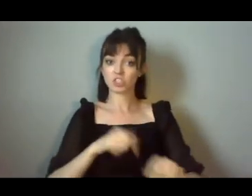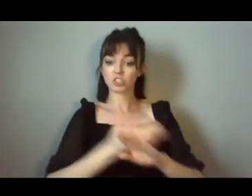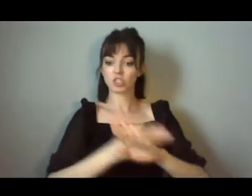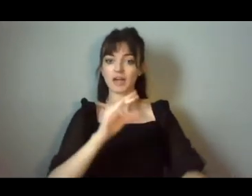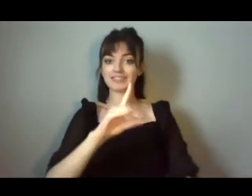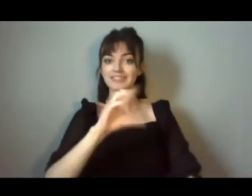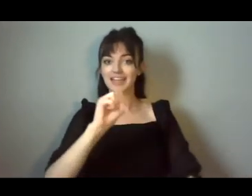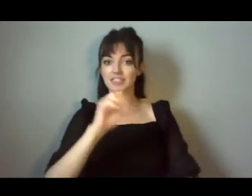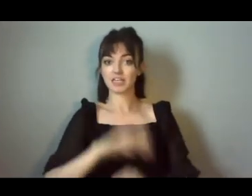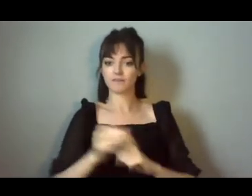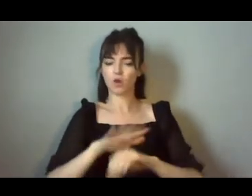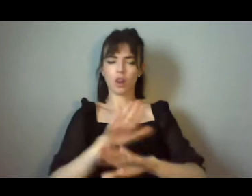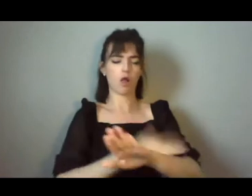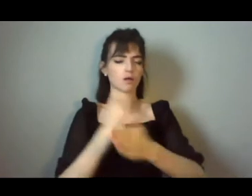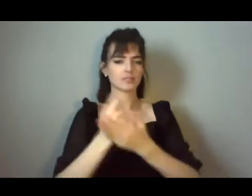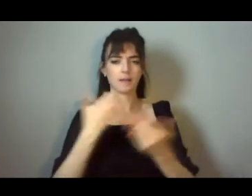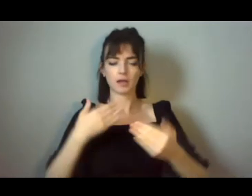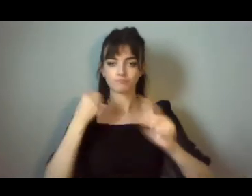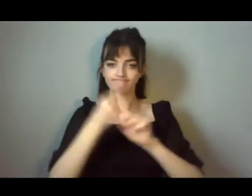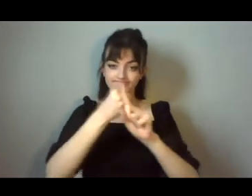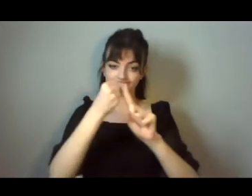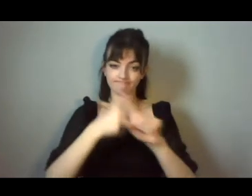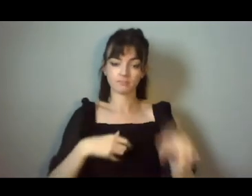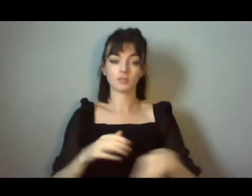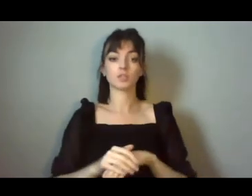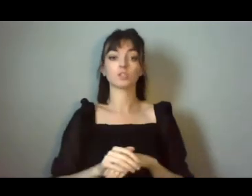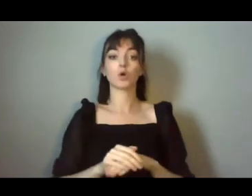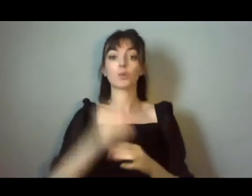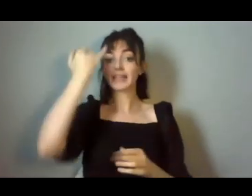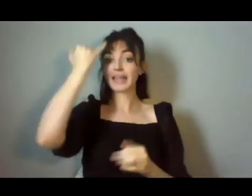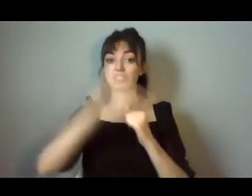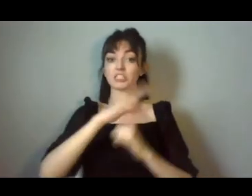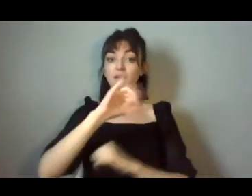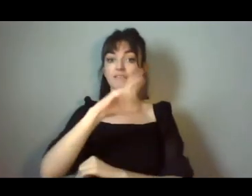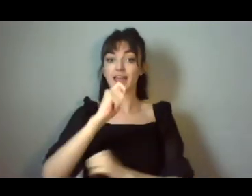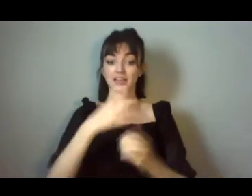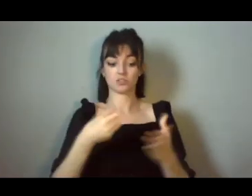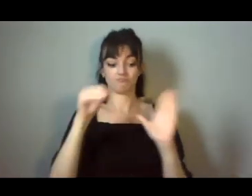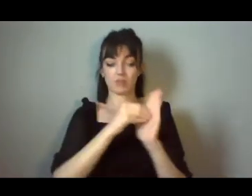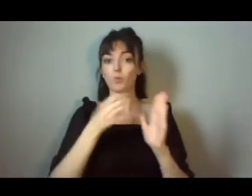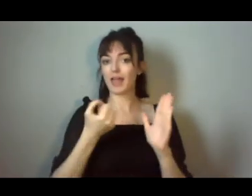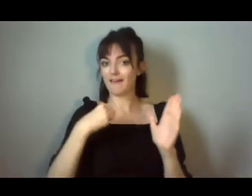sometime. The principles of the act are embedded in our own code of practice and our own values